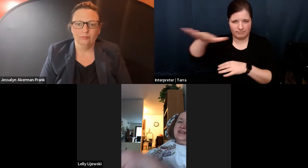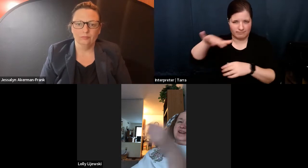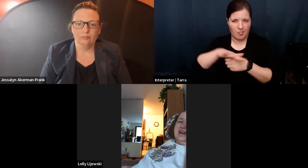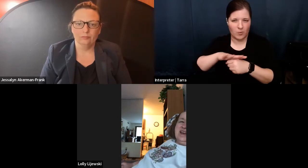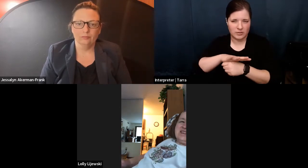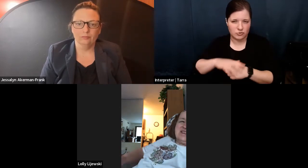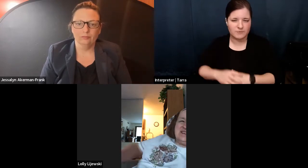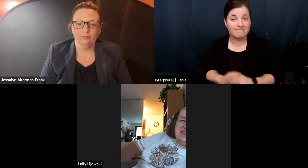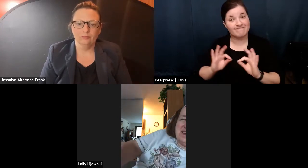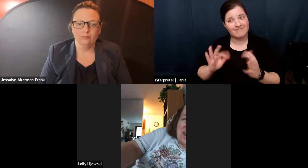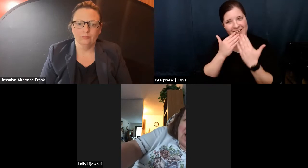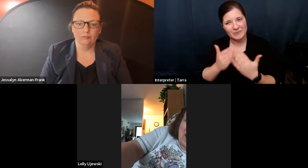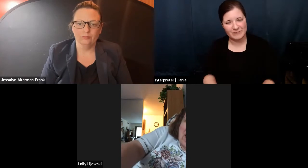So I do definitely use different programs within my hearing aids to be able to hear, depending on the location that I'm in.